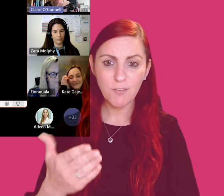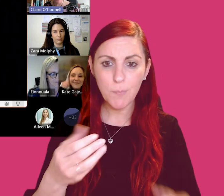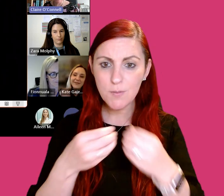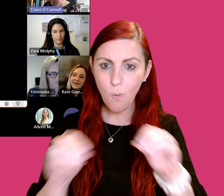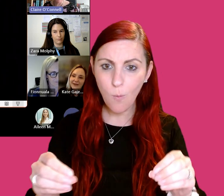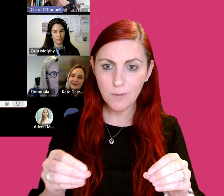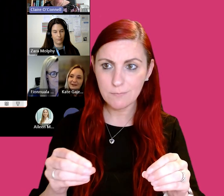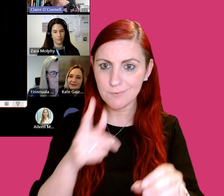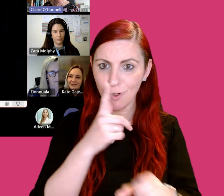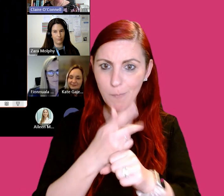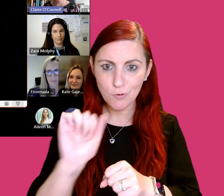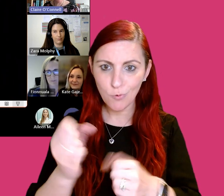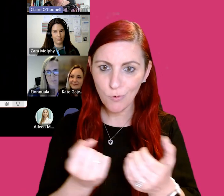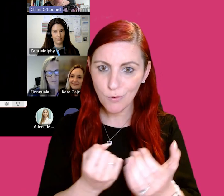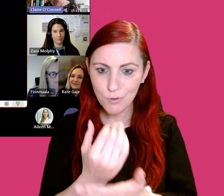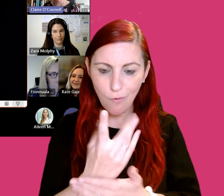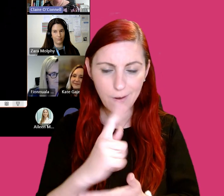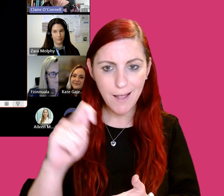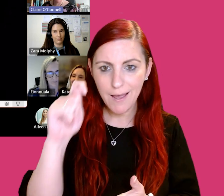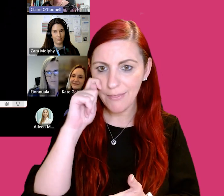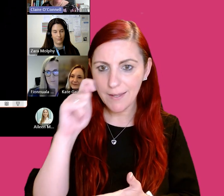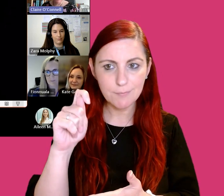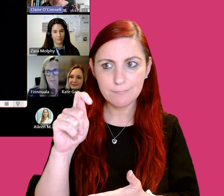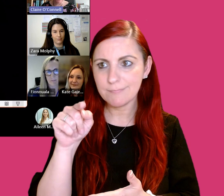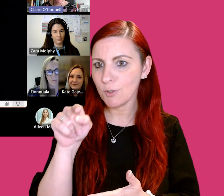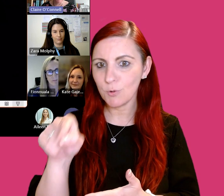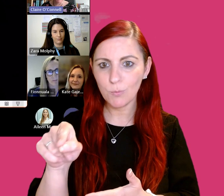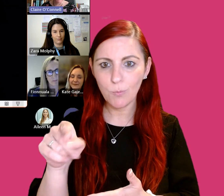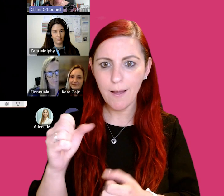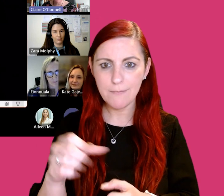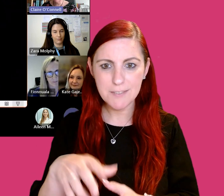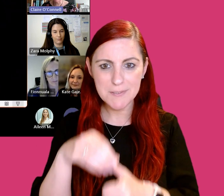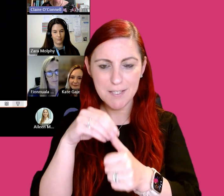as well I think you know you bring a particular wisdom as a researcher as someone who's lived